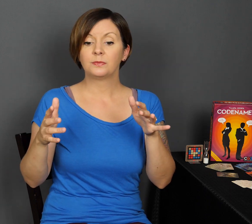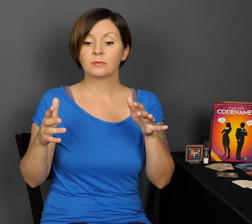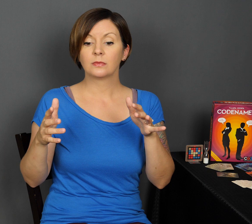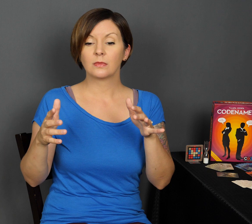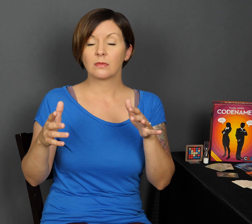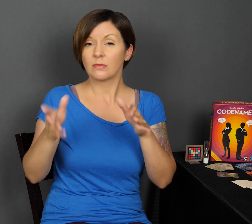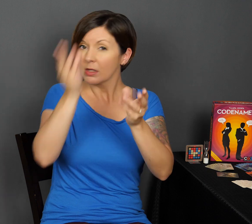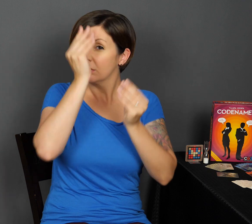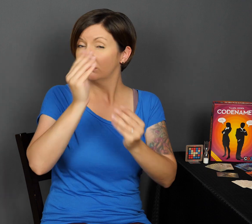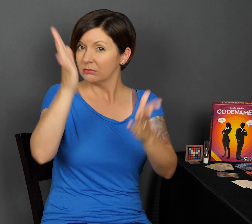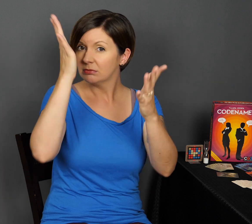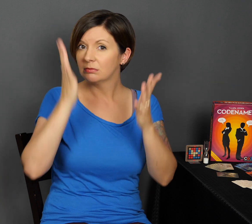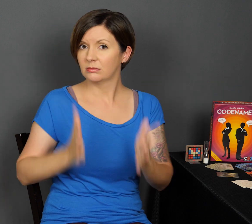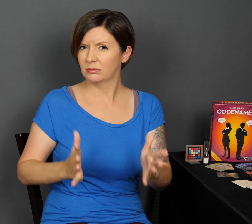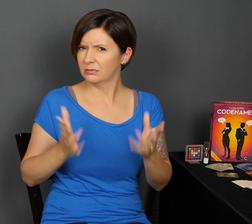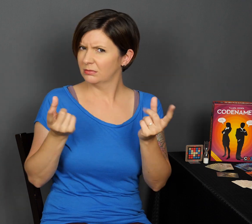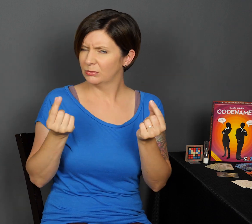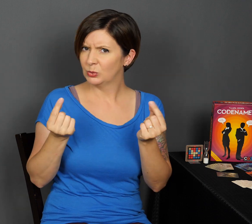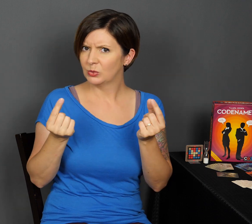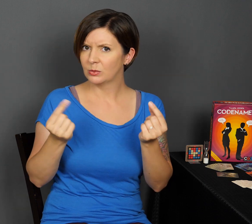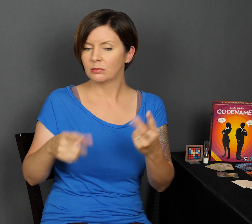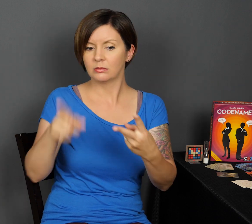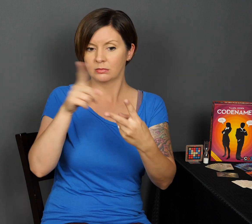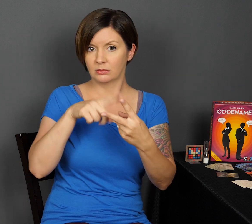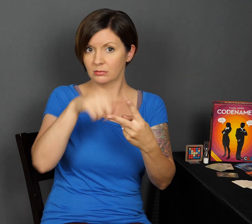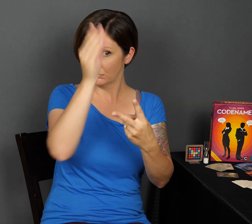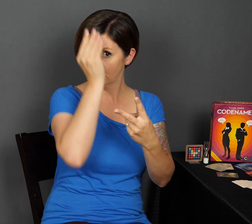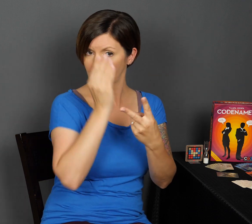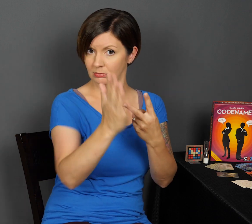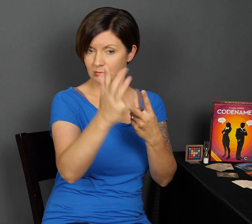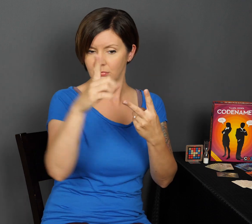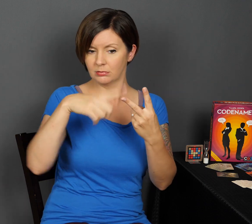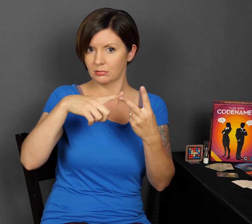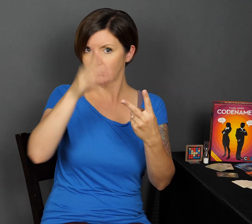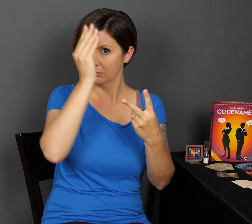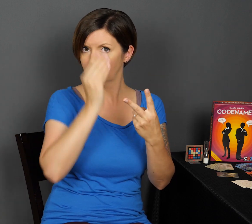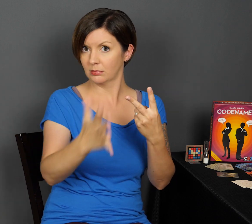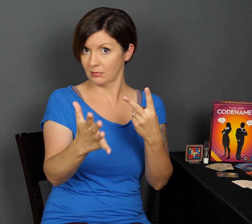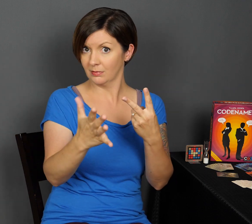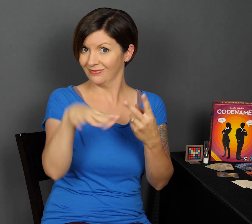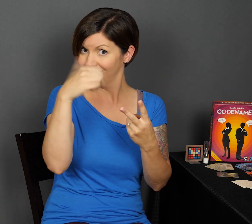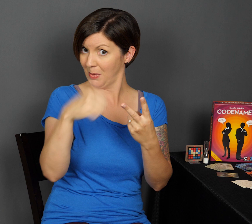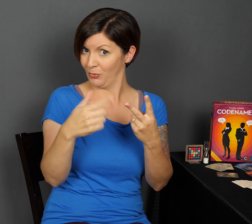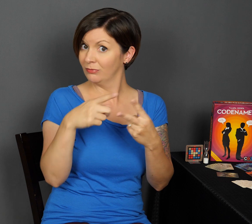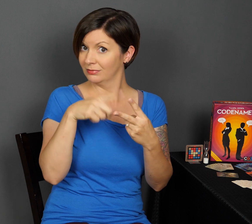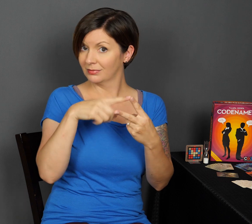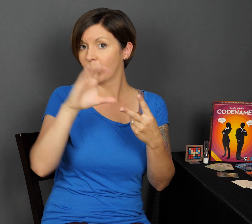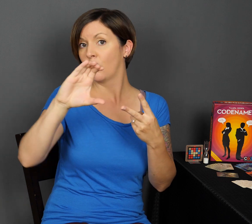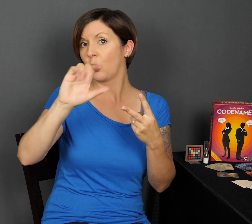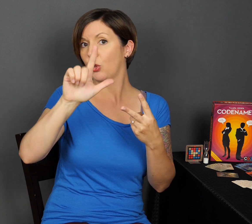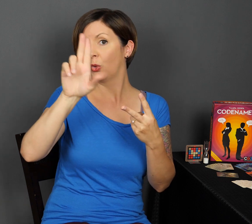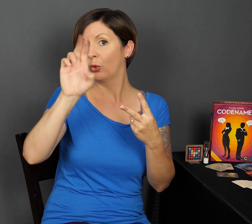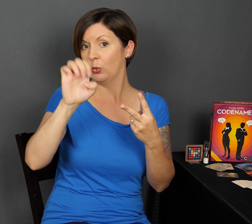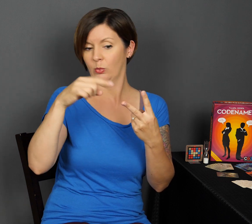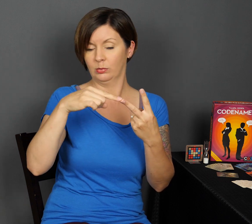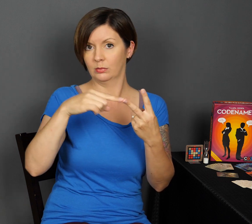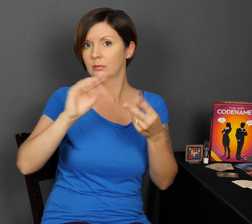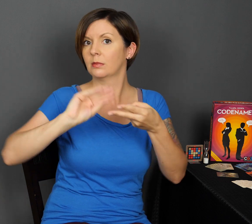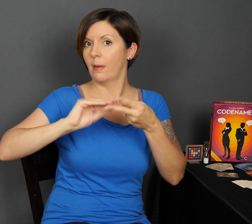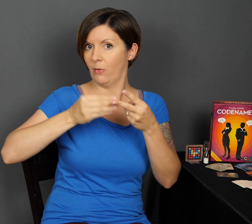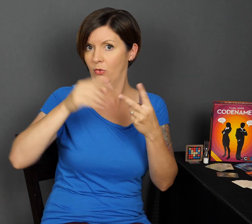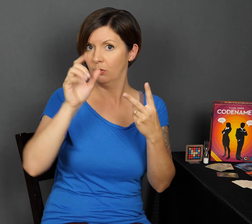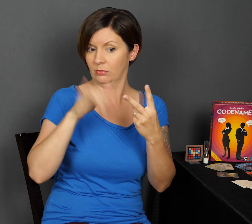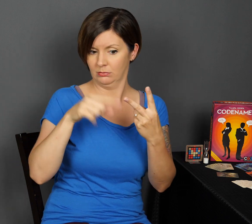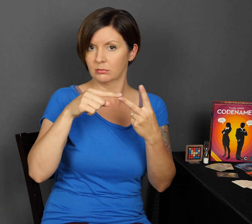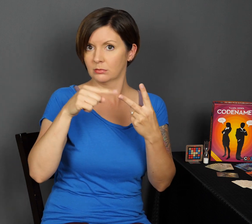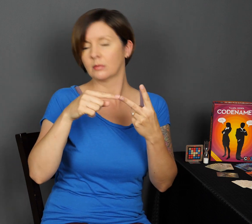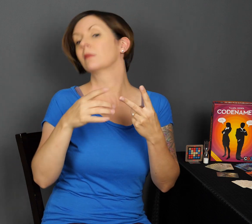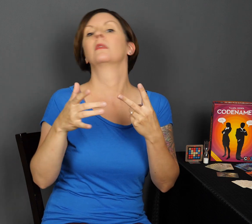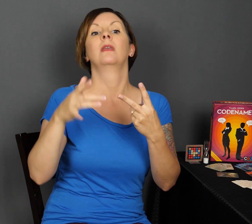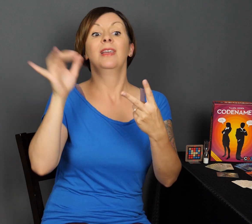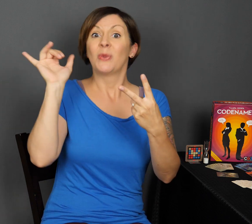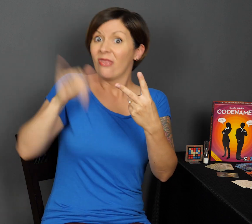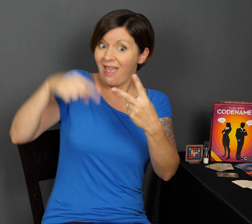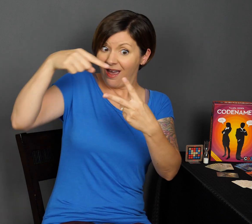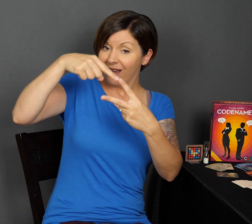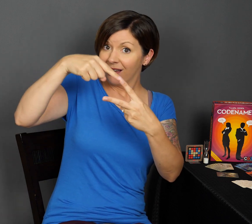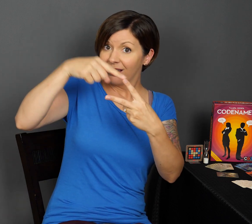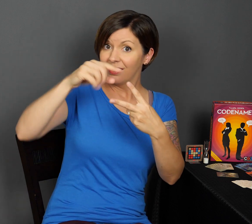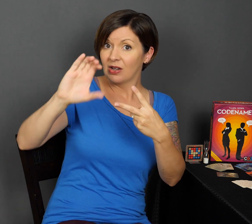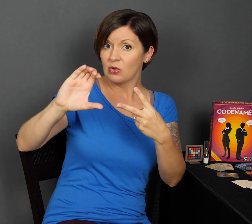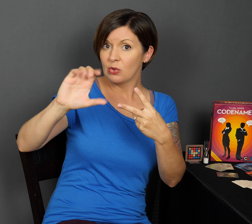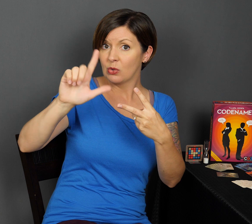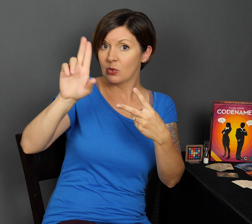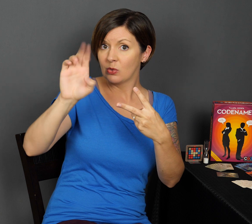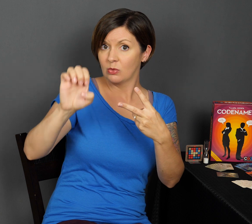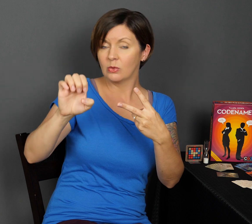The Spymasters are giving the information... remember a clue and a number... so that clue?